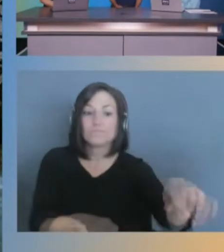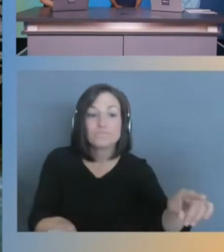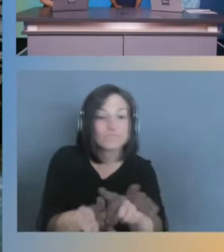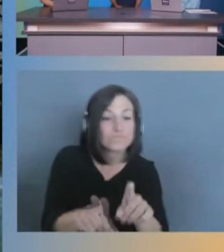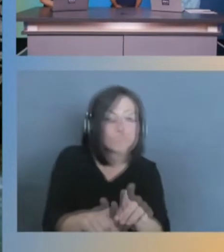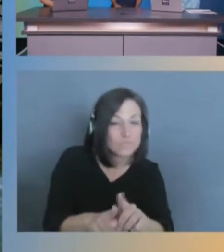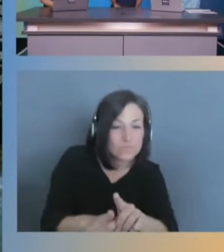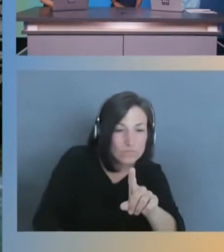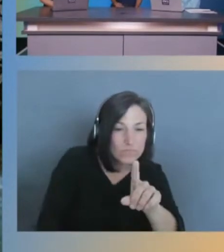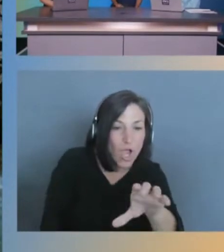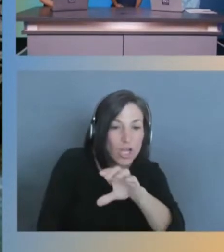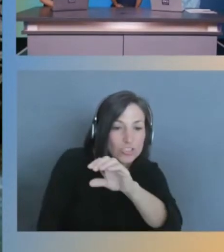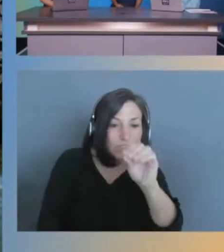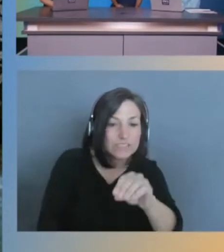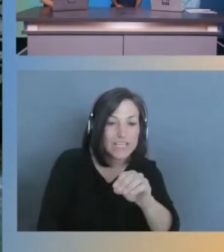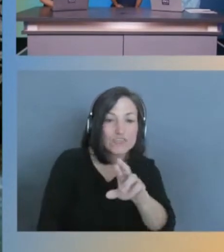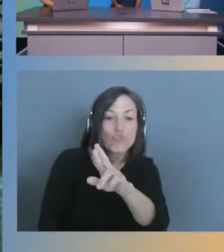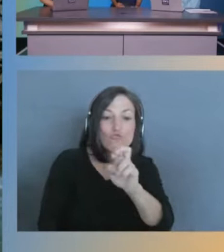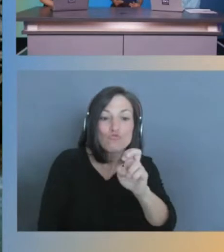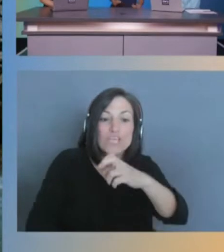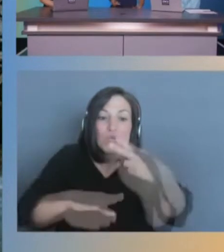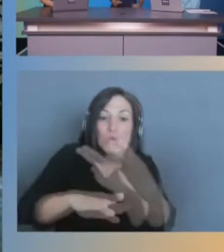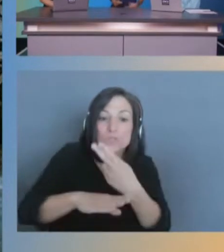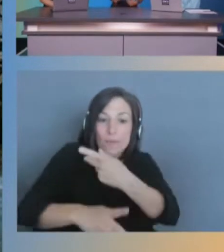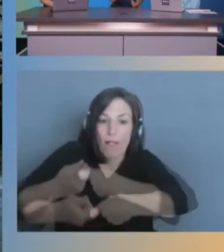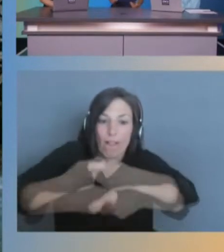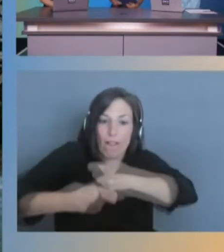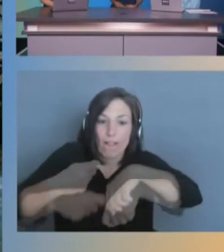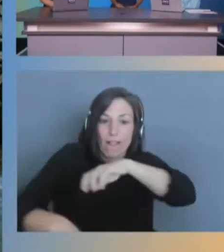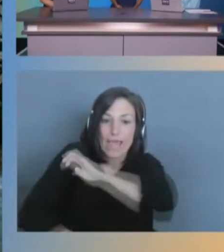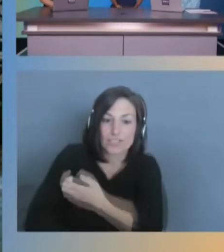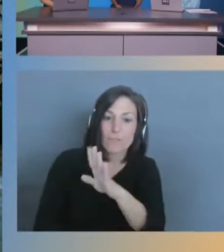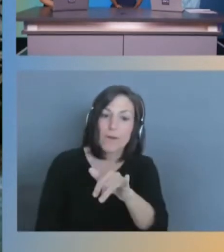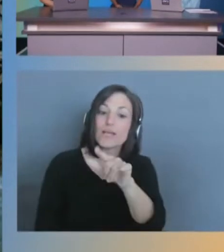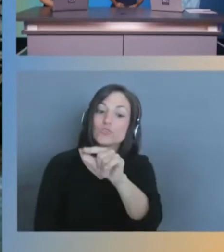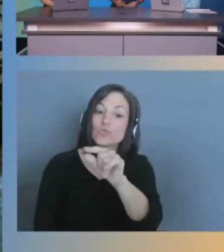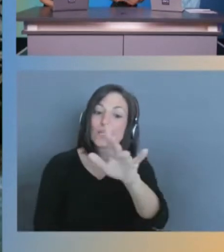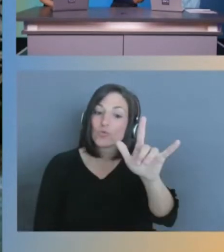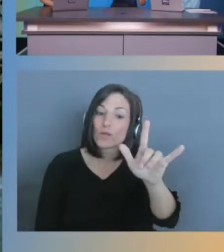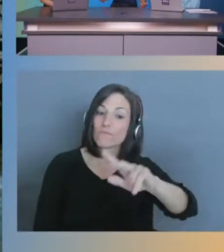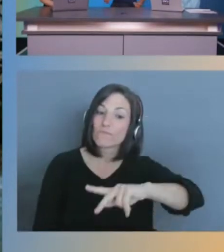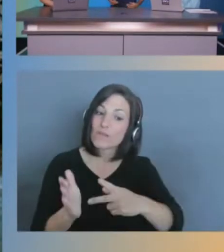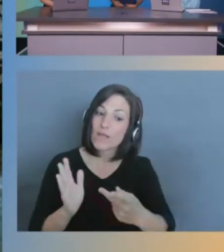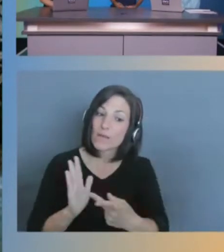What does that really mean is we will power all of our operations, including AWS data centers,